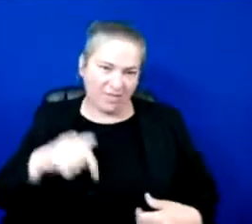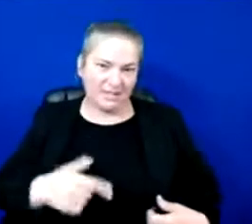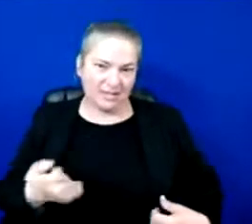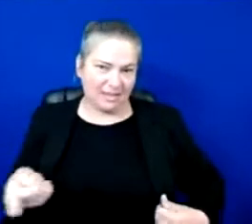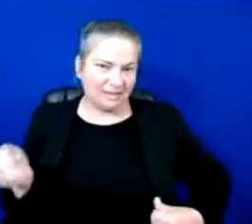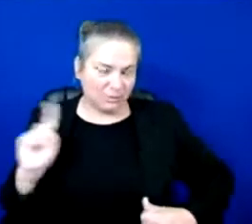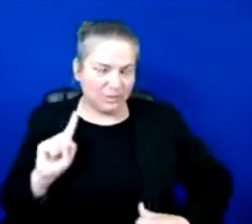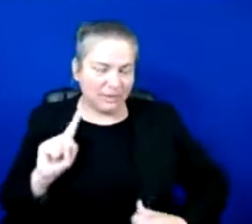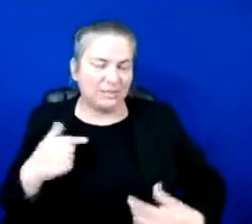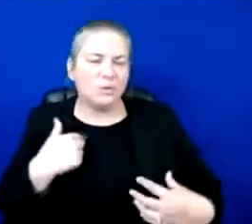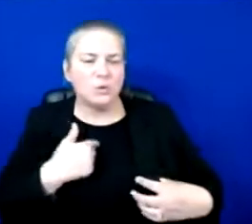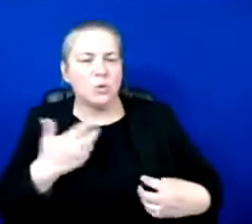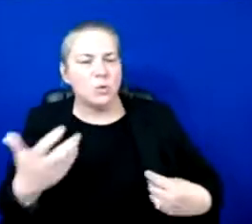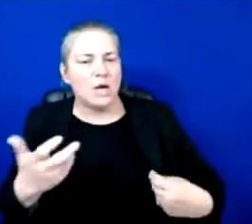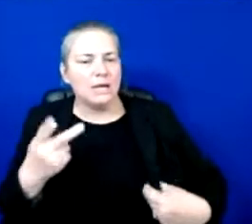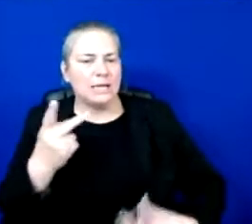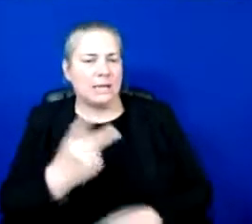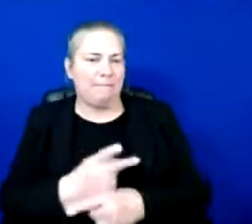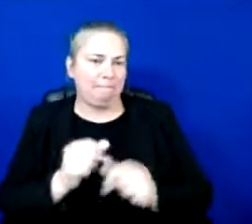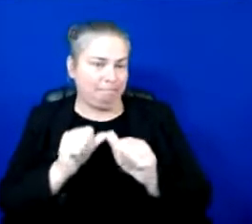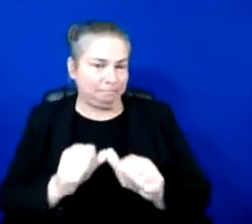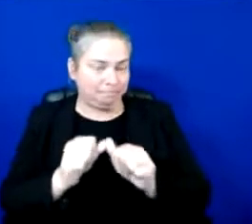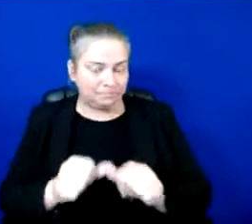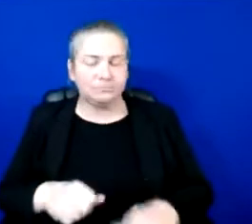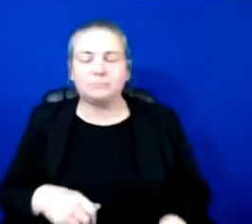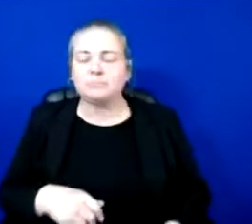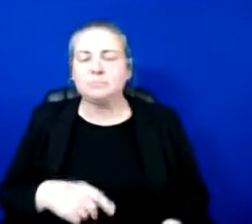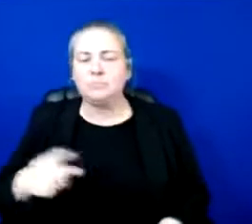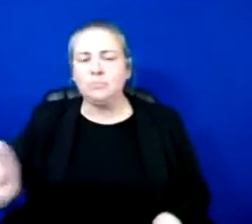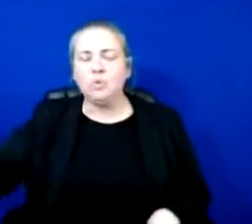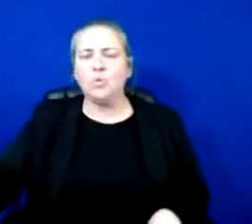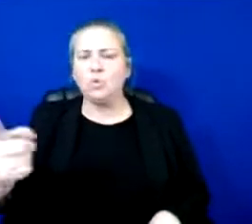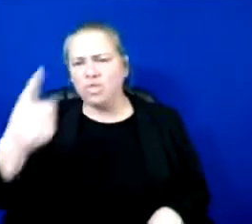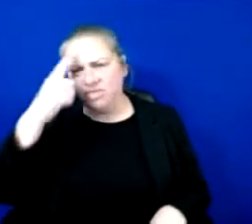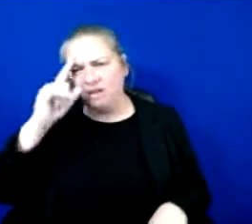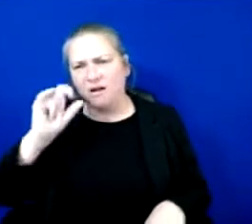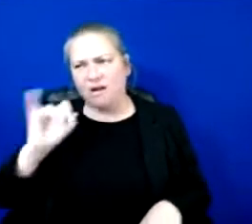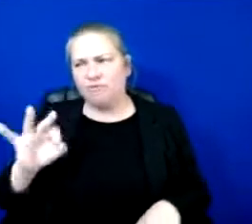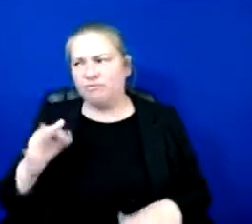keep it up when you think about the fact that This was the first full week